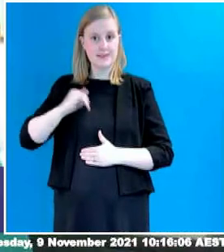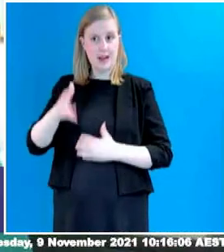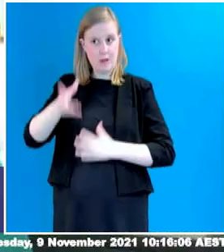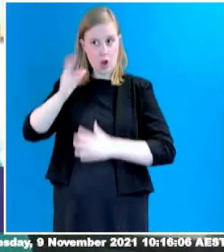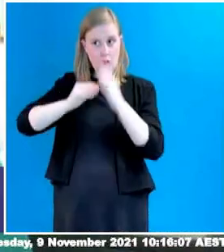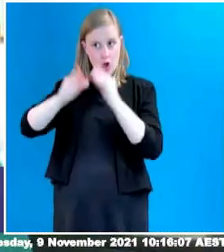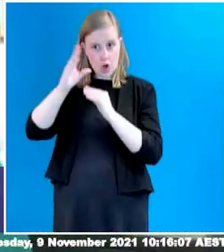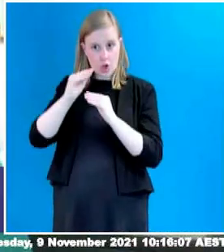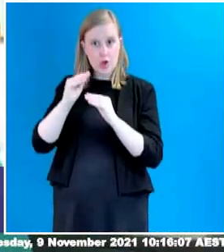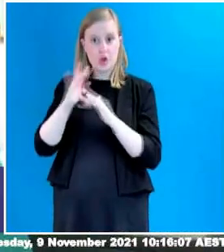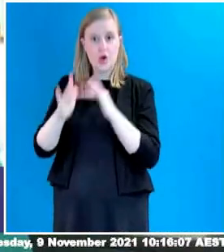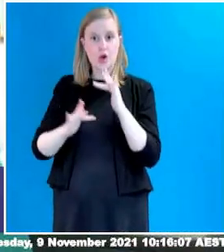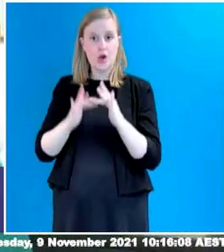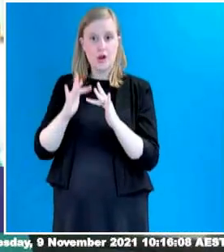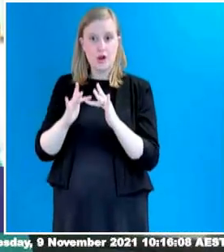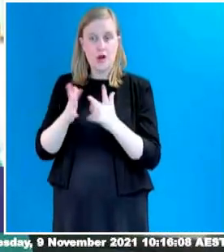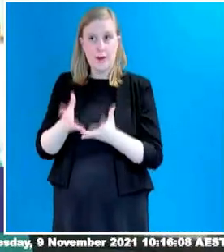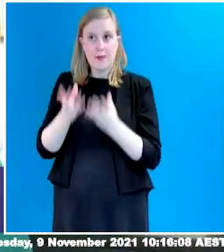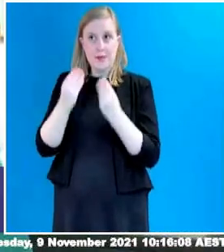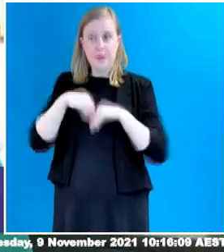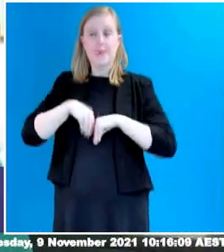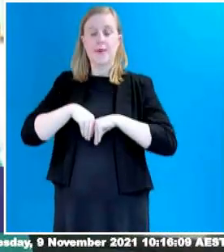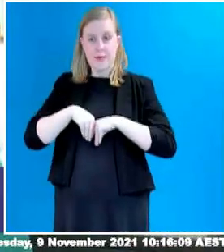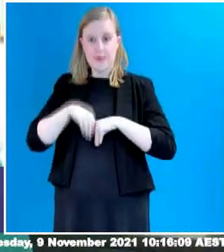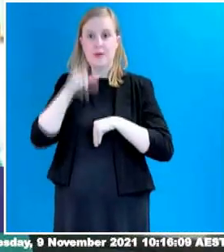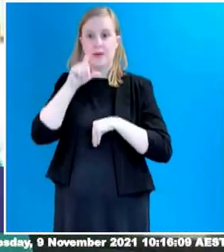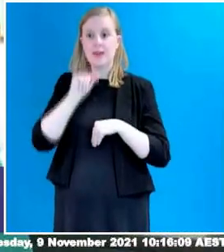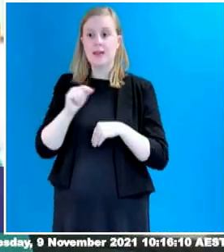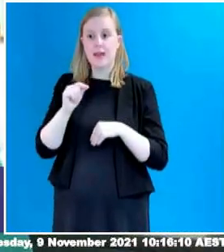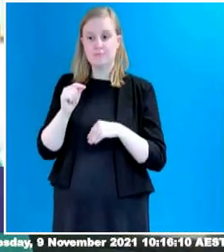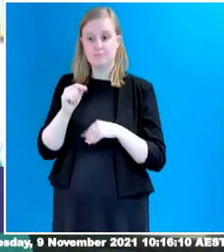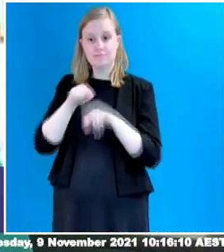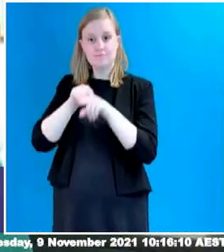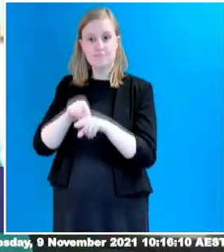There are new fact sheets that have been issued by the Justice directorate.